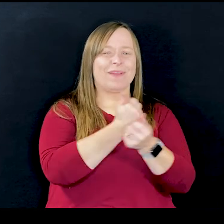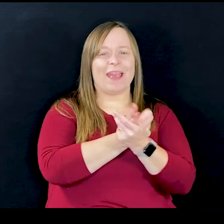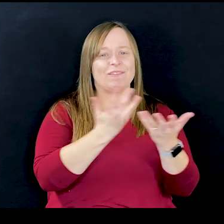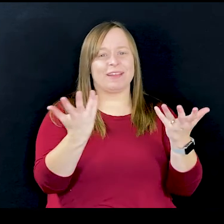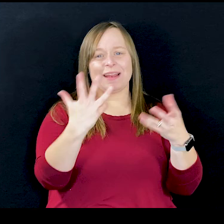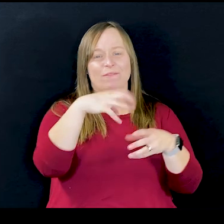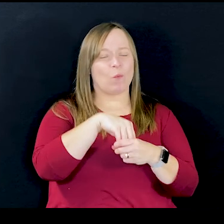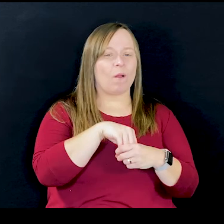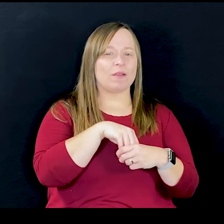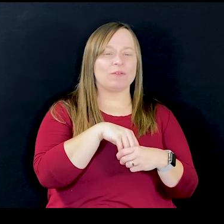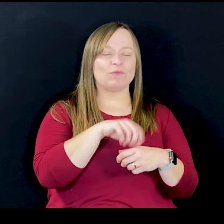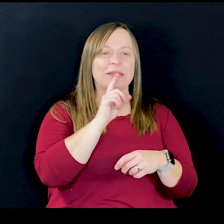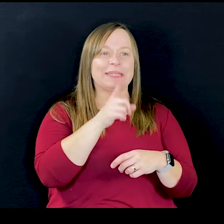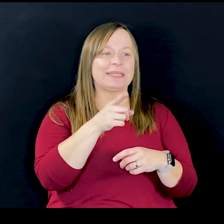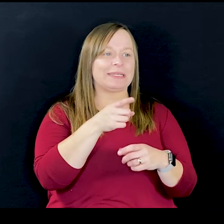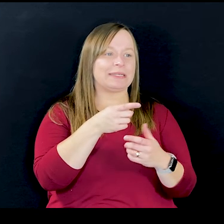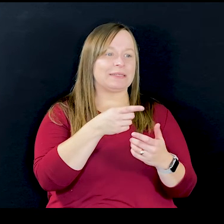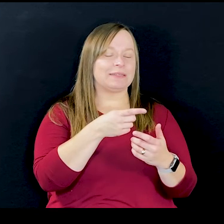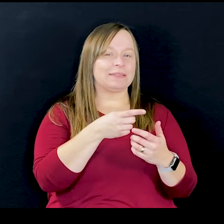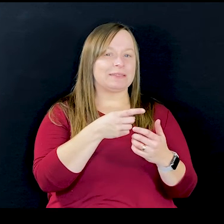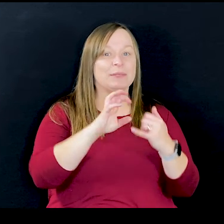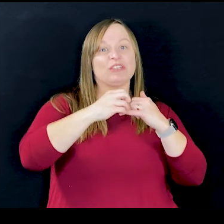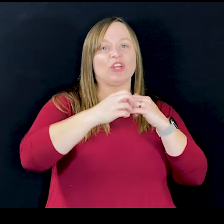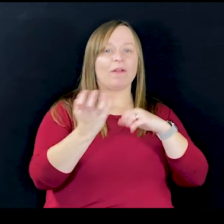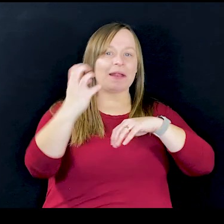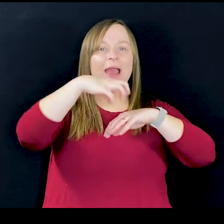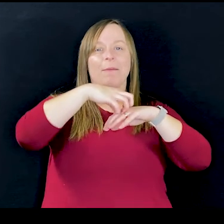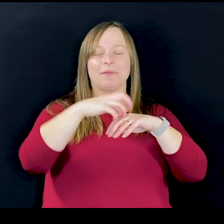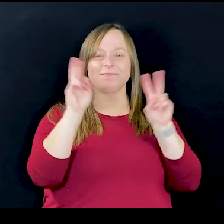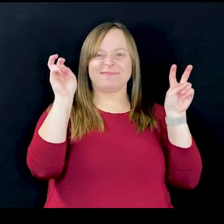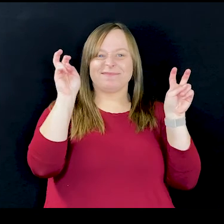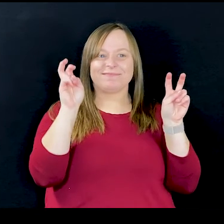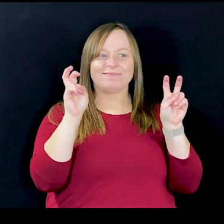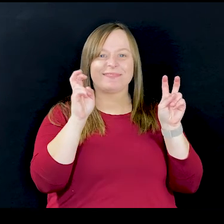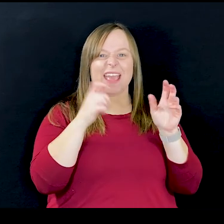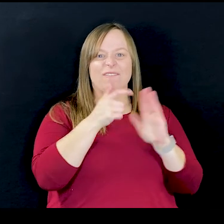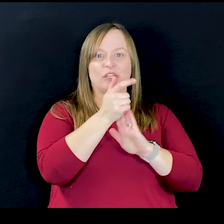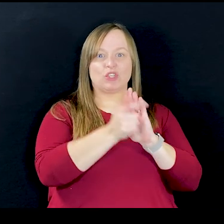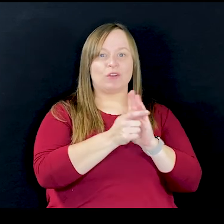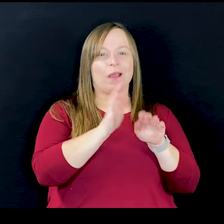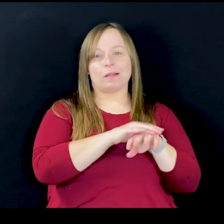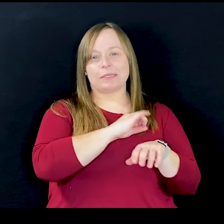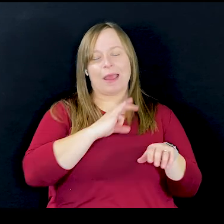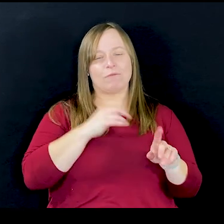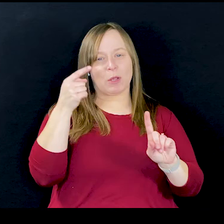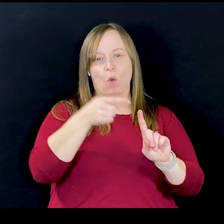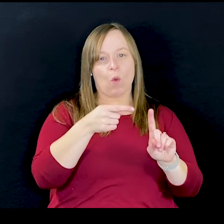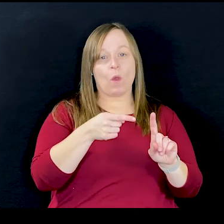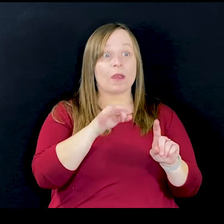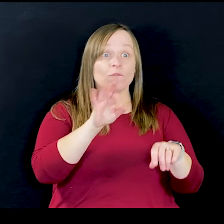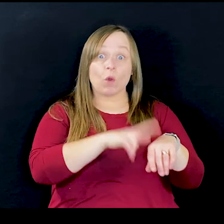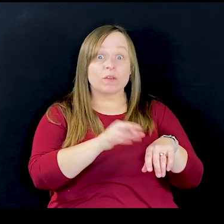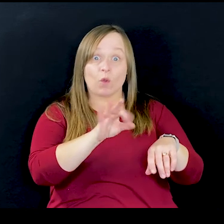and really just kind of put the cherry on top of this is to happen and try to get offset.